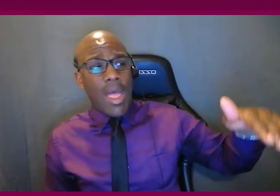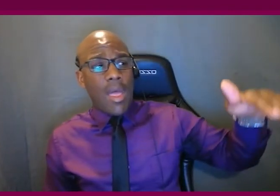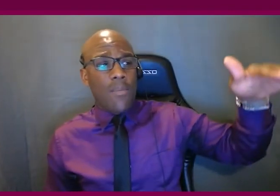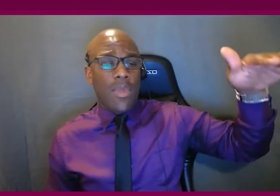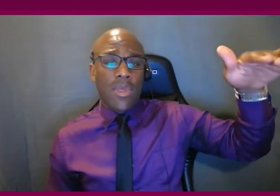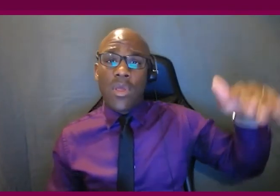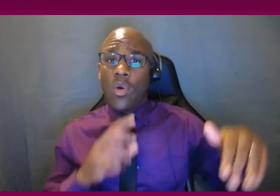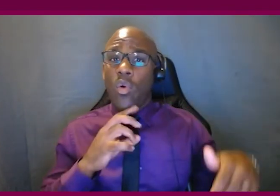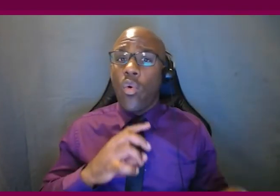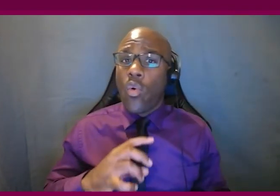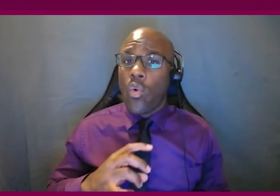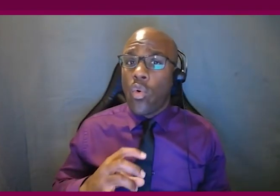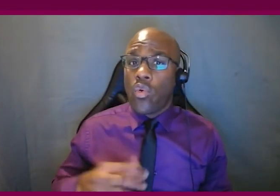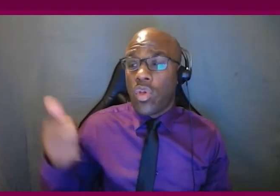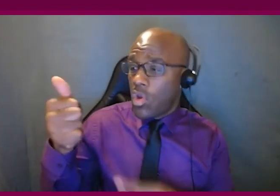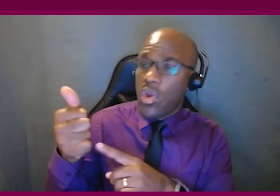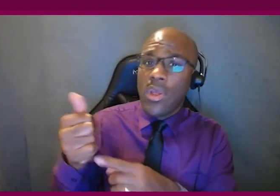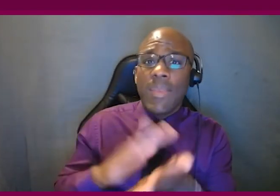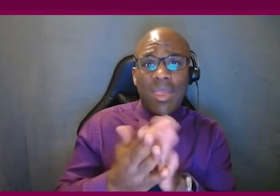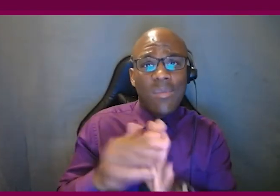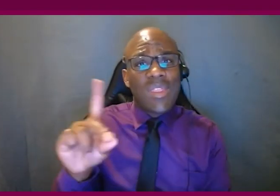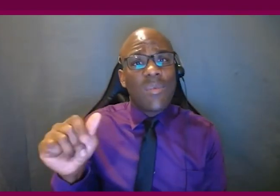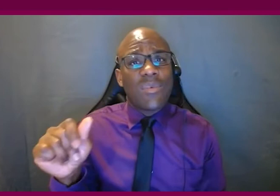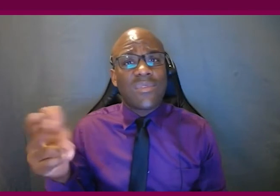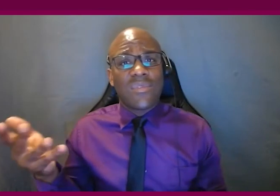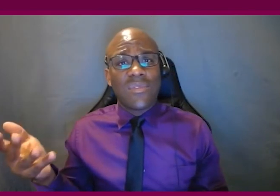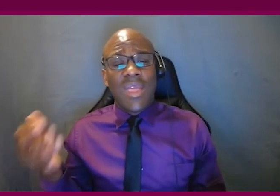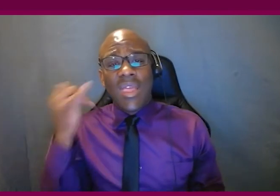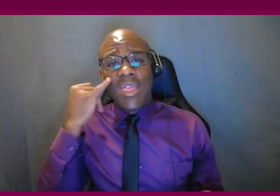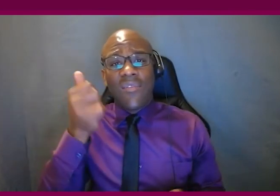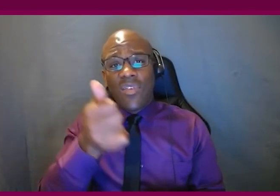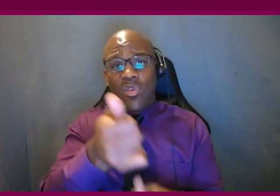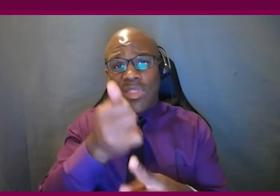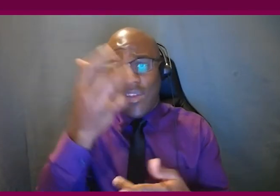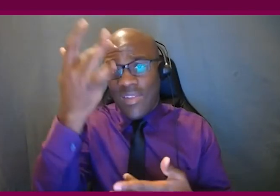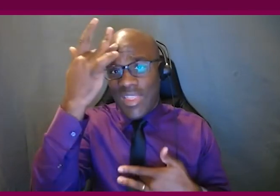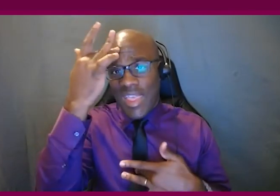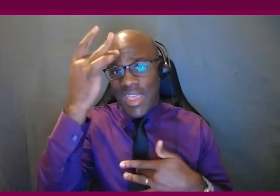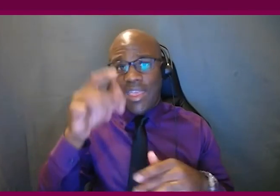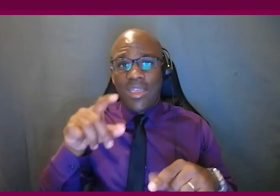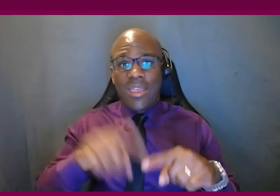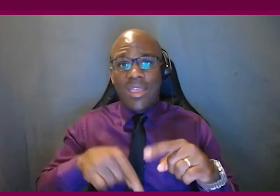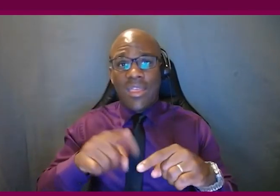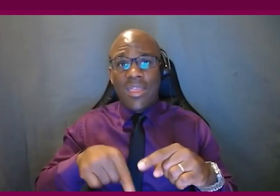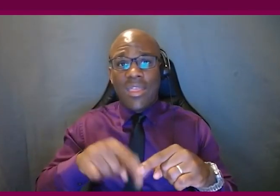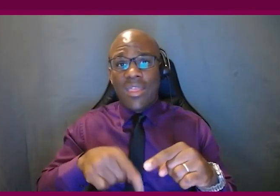If we get into an injury or get into an accident and have an injury, if we're feeling really